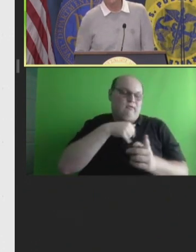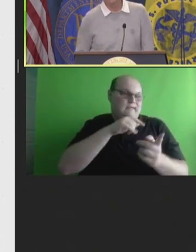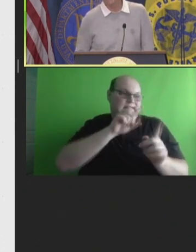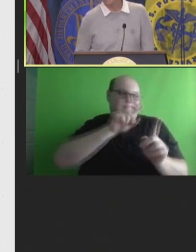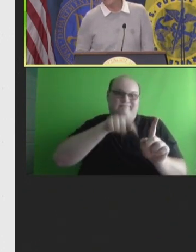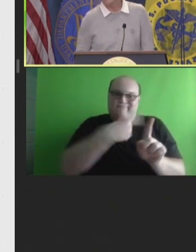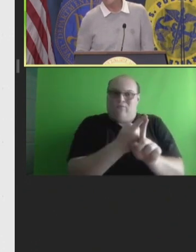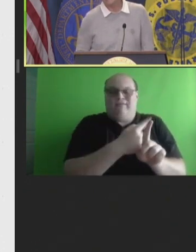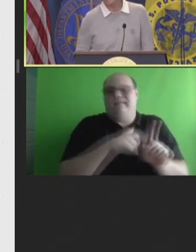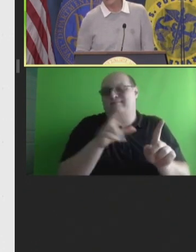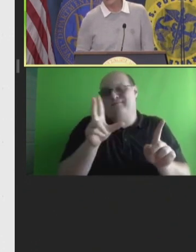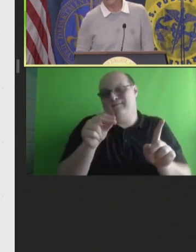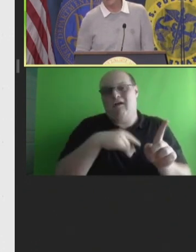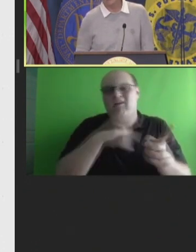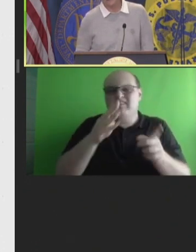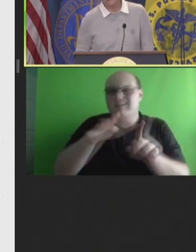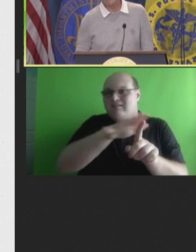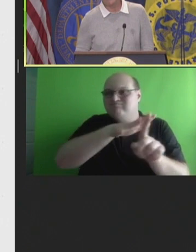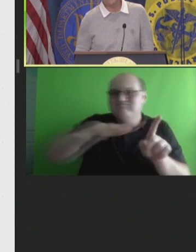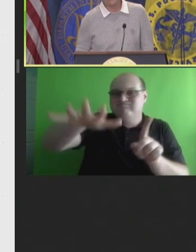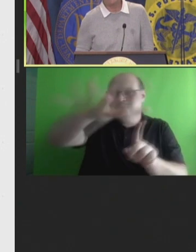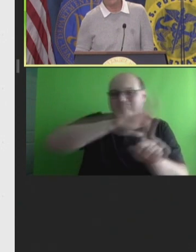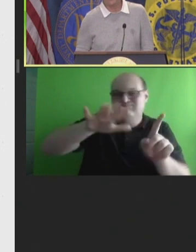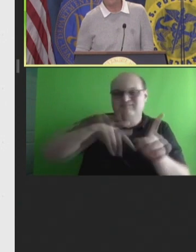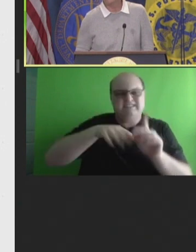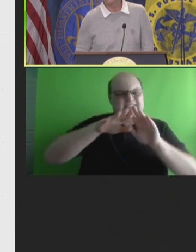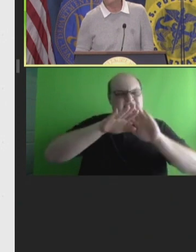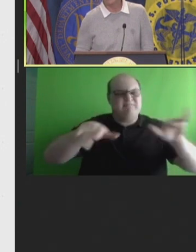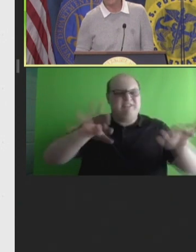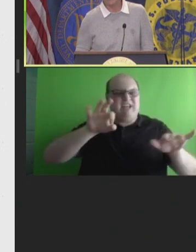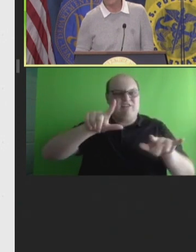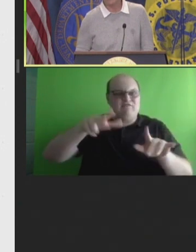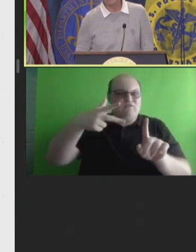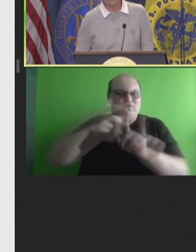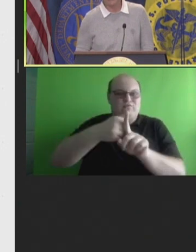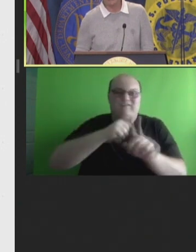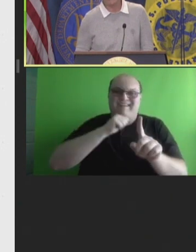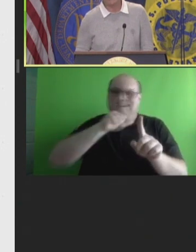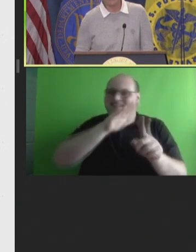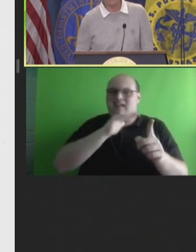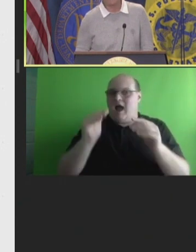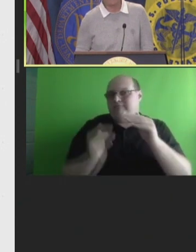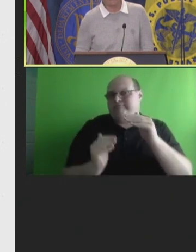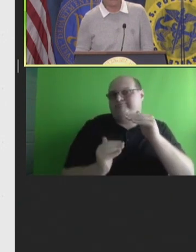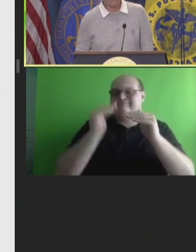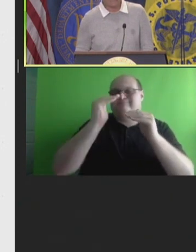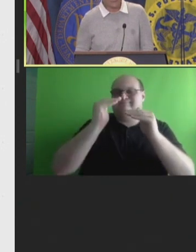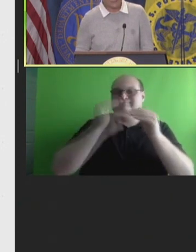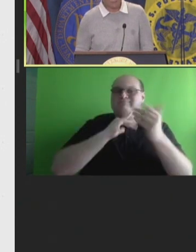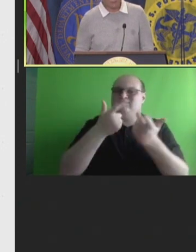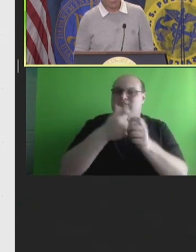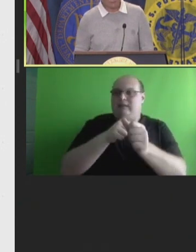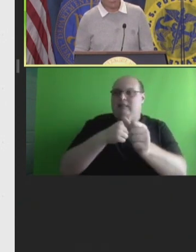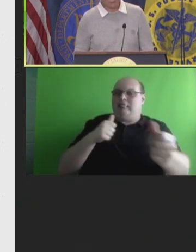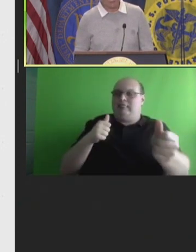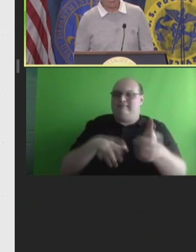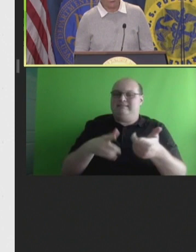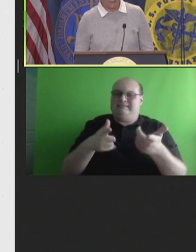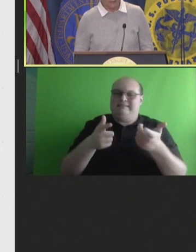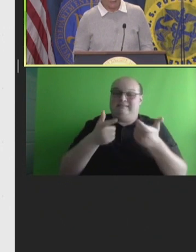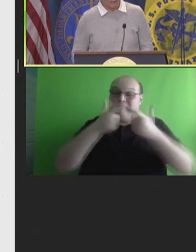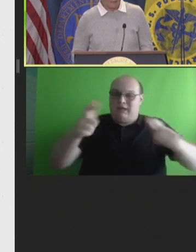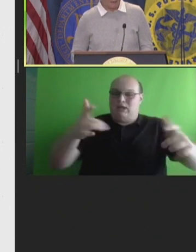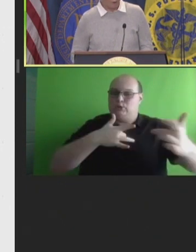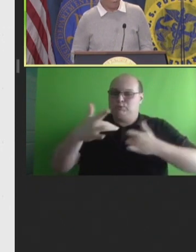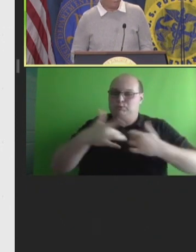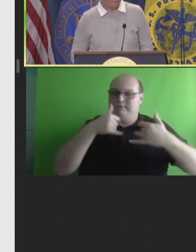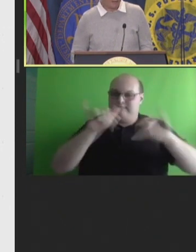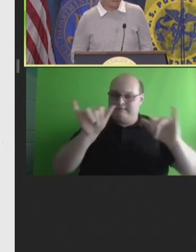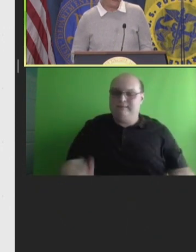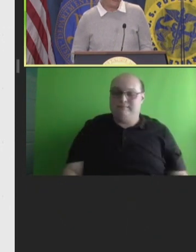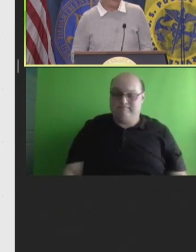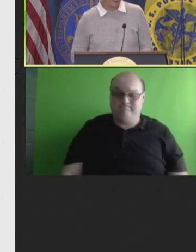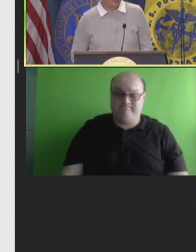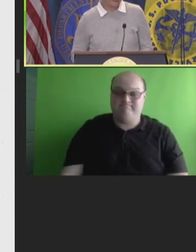where pediatric flu rates have not rebounded, and it's a big concern. I'm hopeful that with